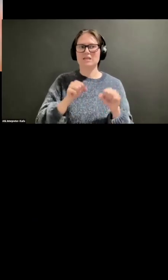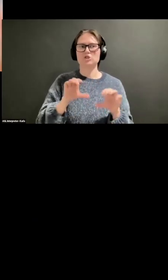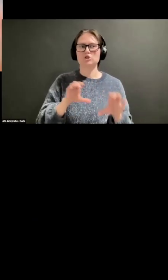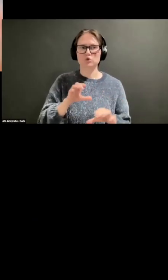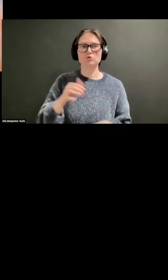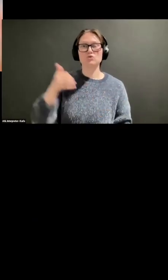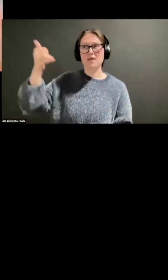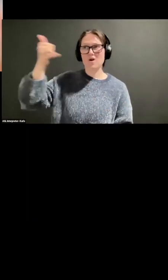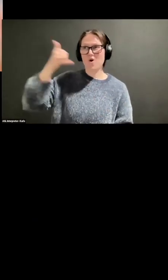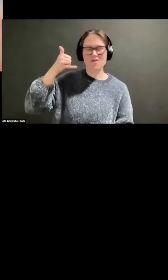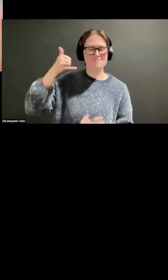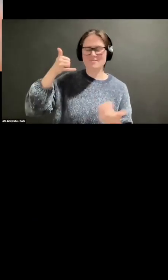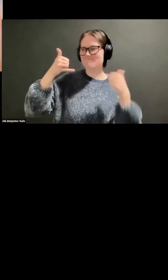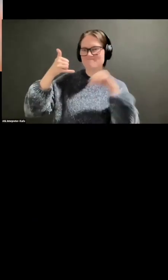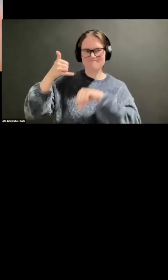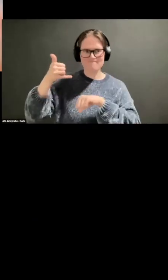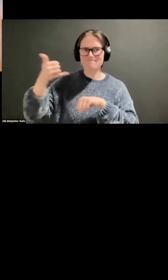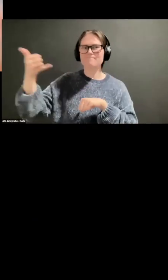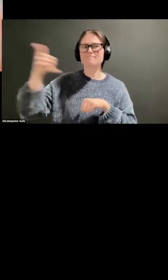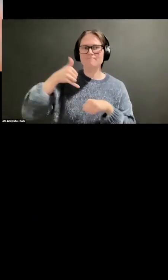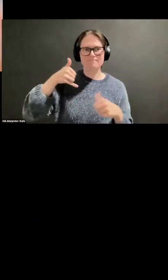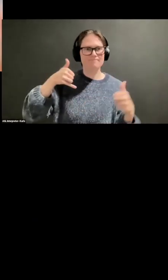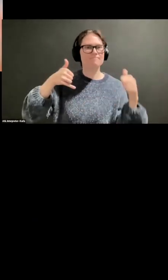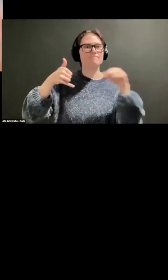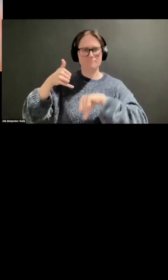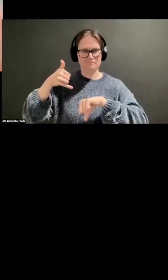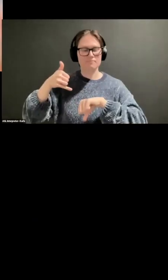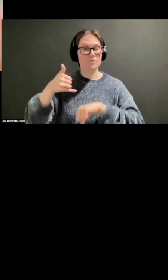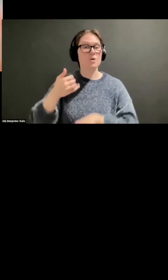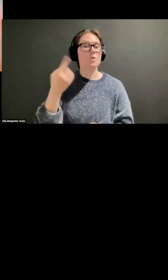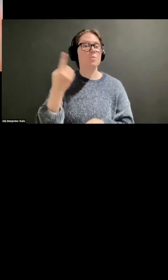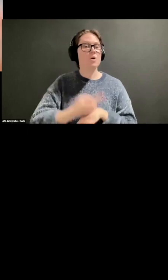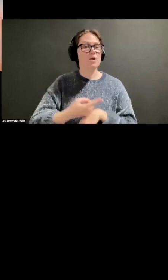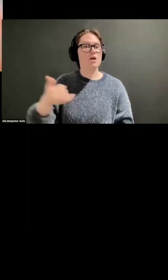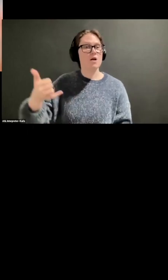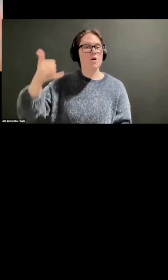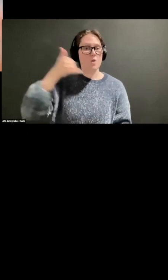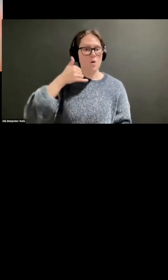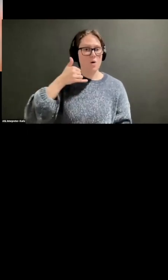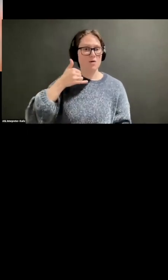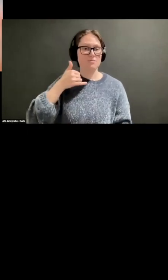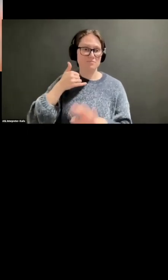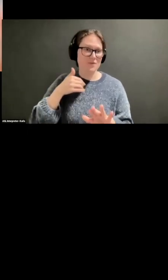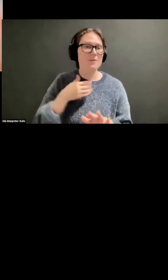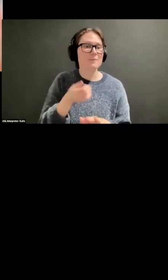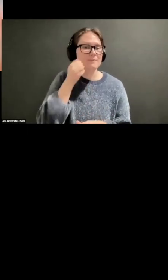and then one day I got a call, my sister said look the next time they call you, my sister wanted a baby